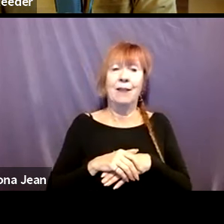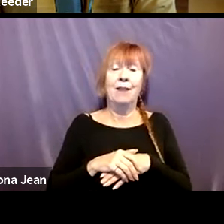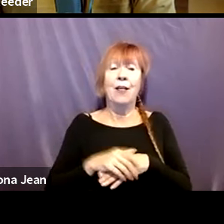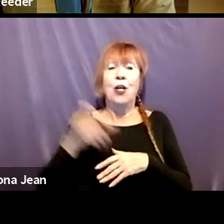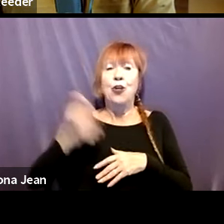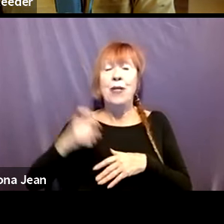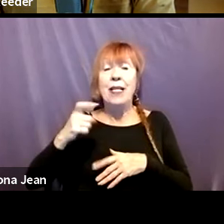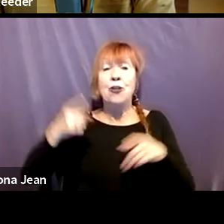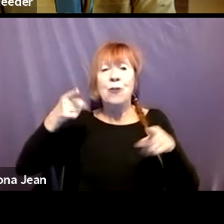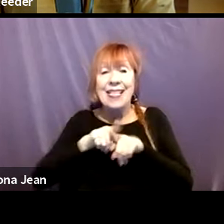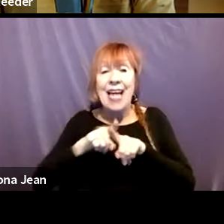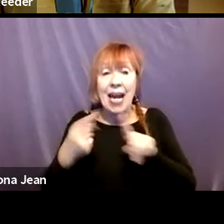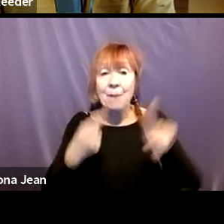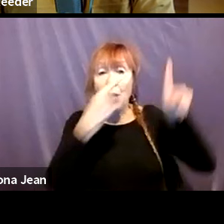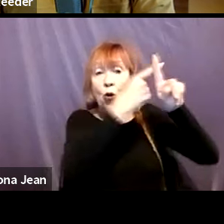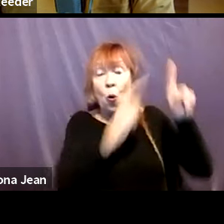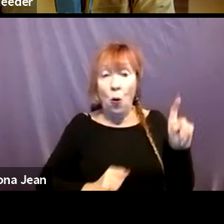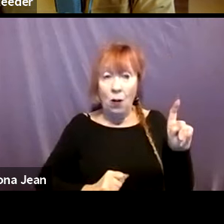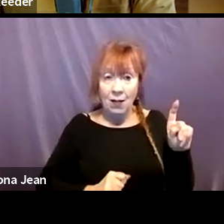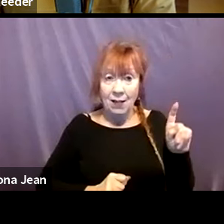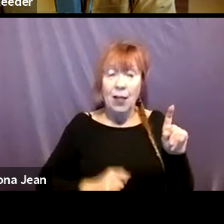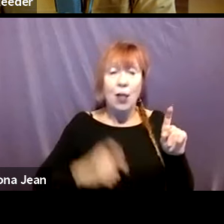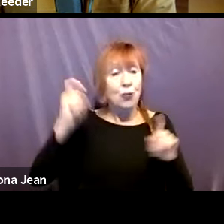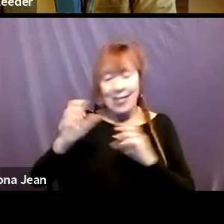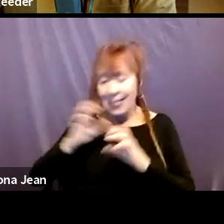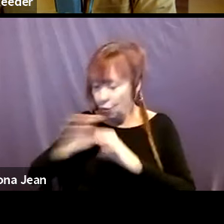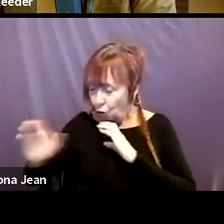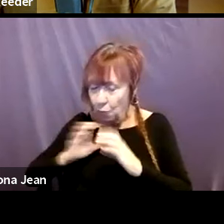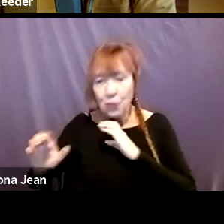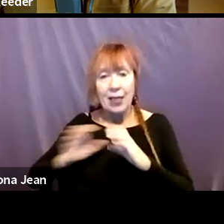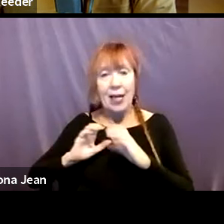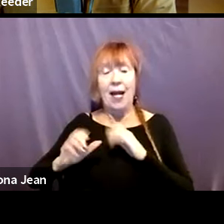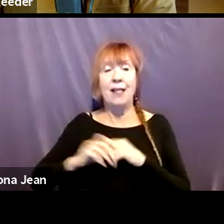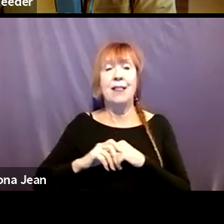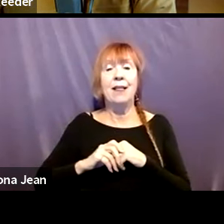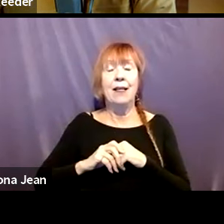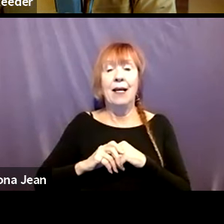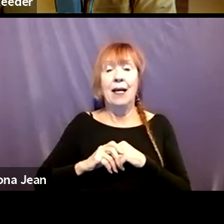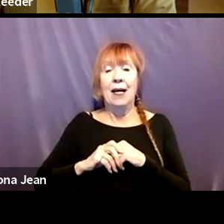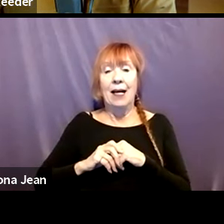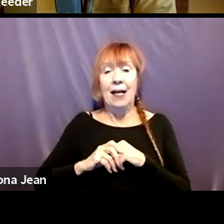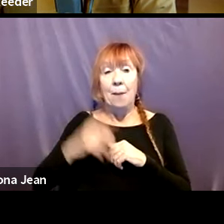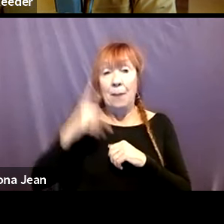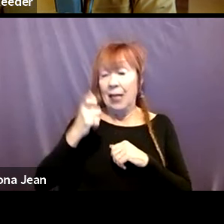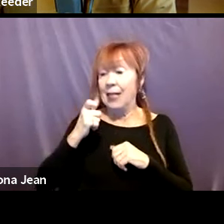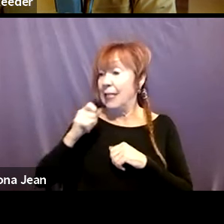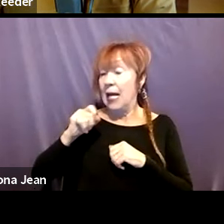communication is really key, and a lot of times, the partnerships that don't communicate,